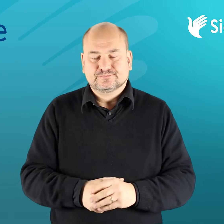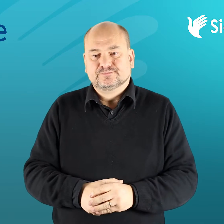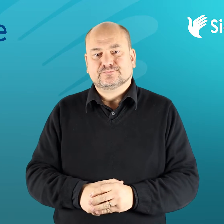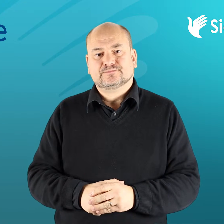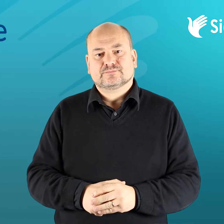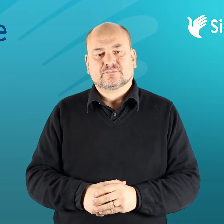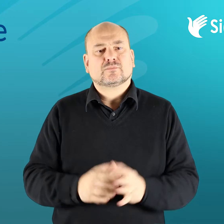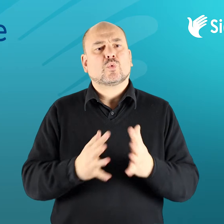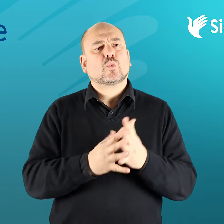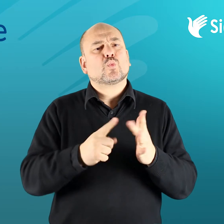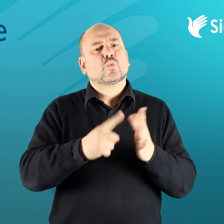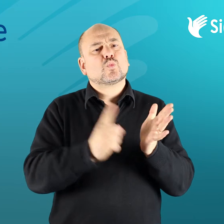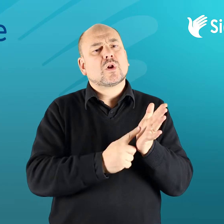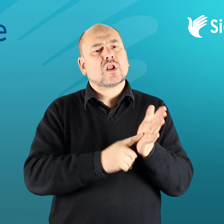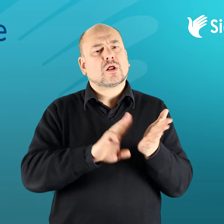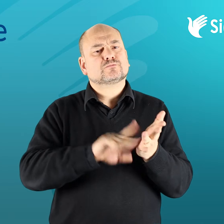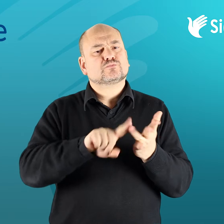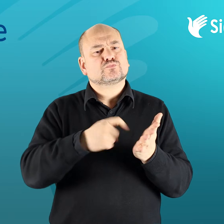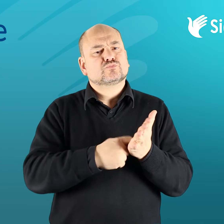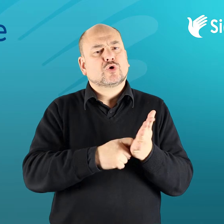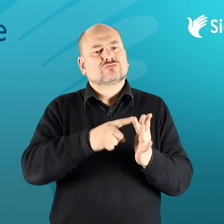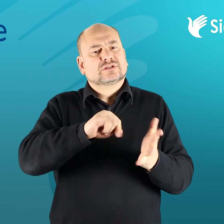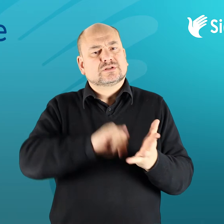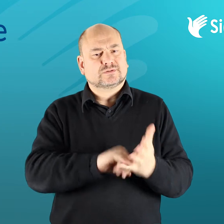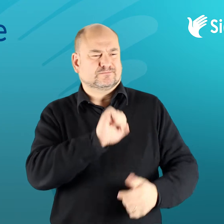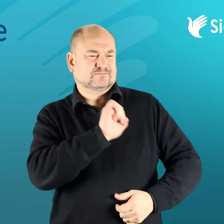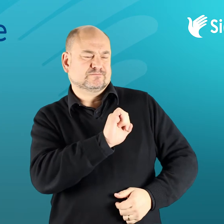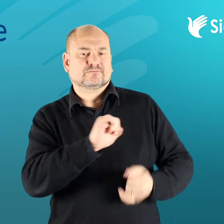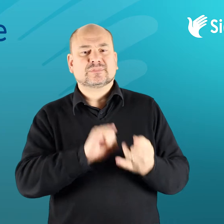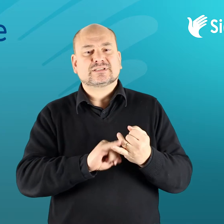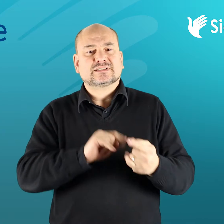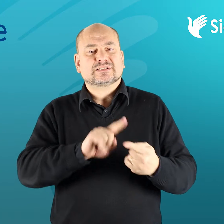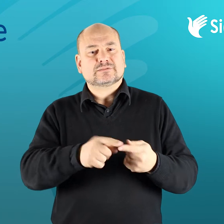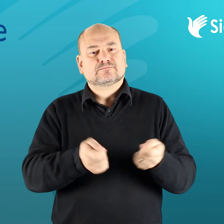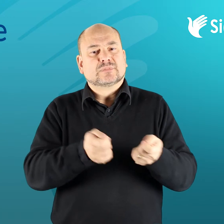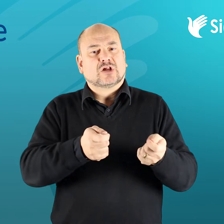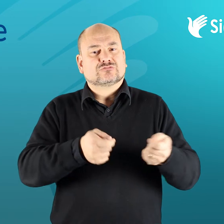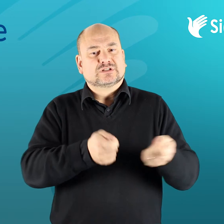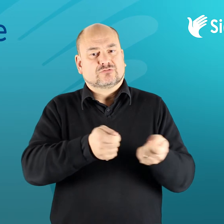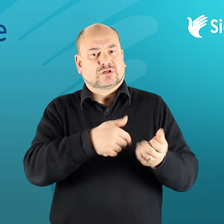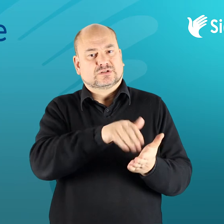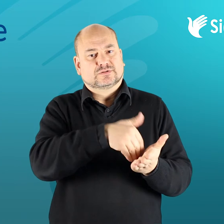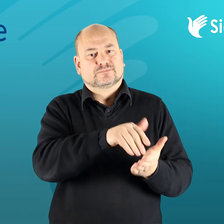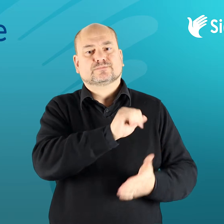Will Morris, SSE MD of Retail, said: